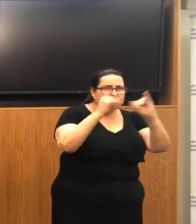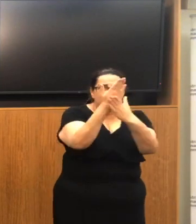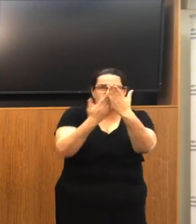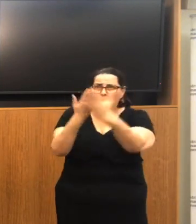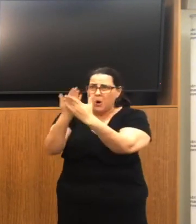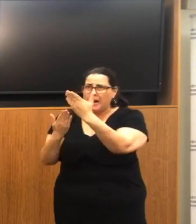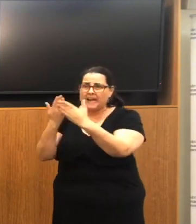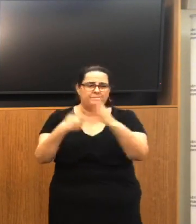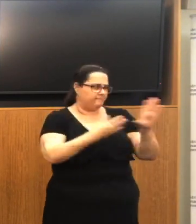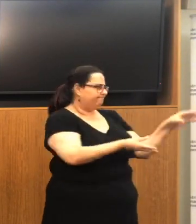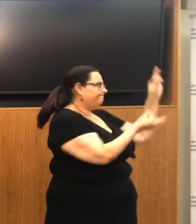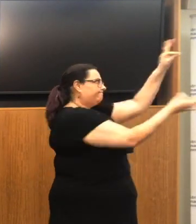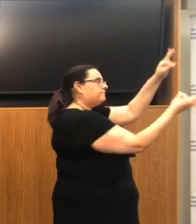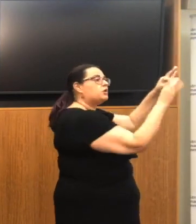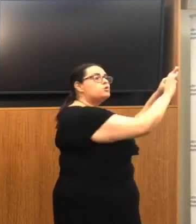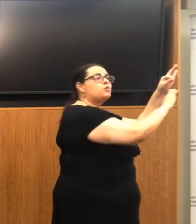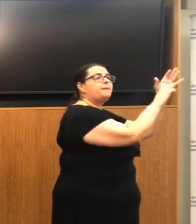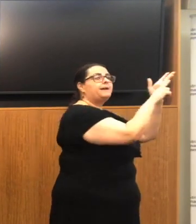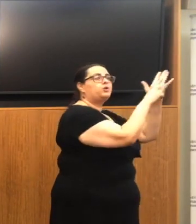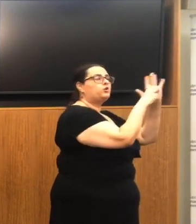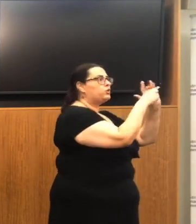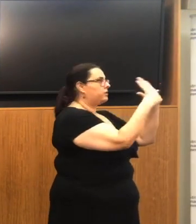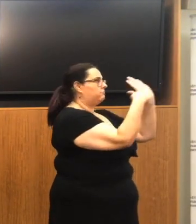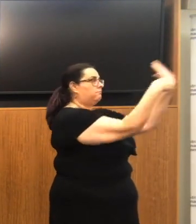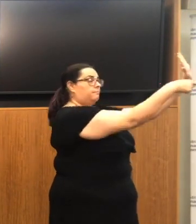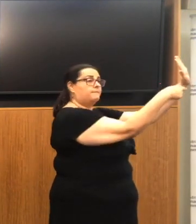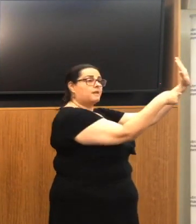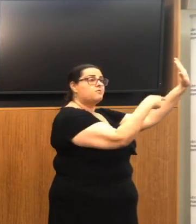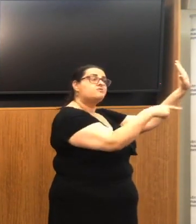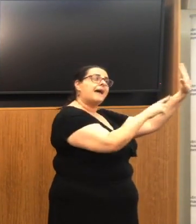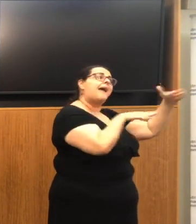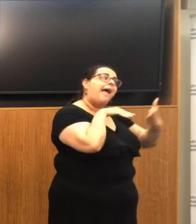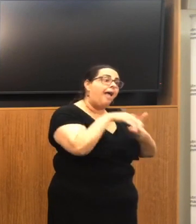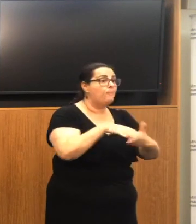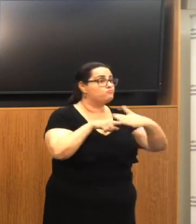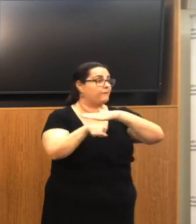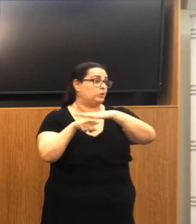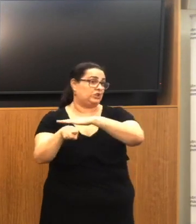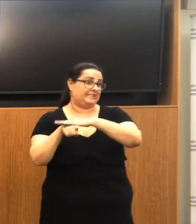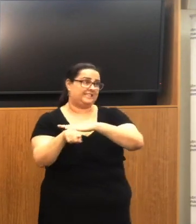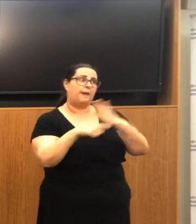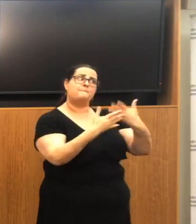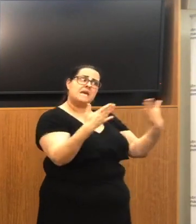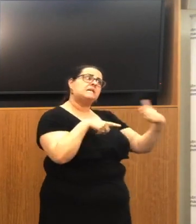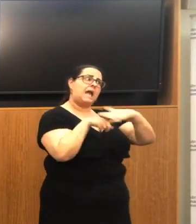And the European Union, as you may know, is one of the largest funders in humanitarian assistance around the world.